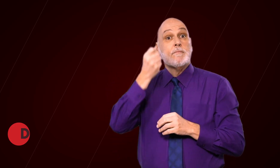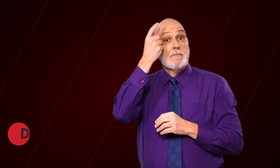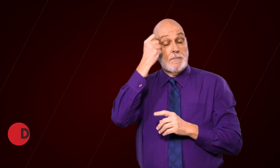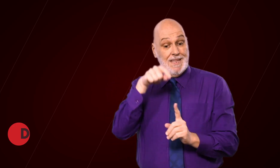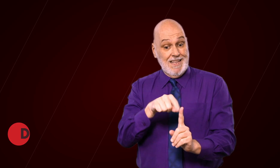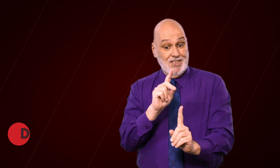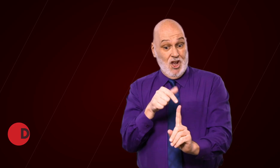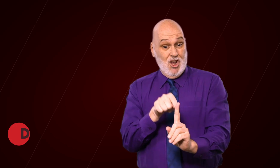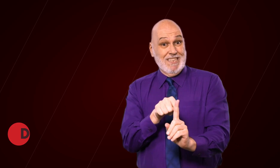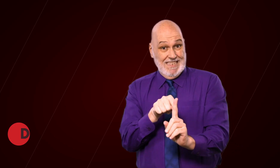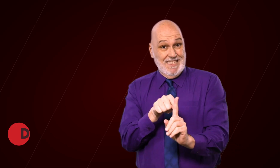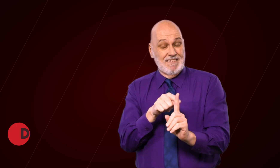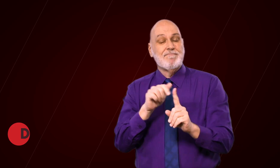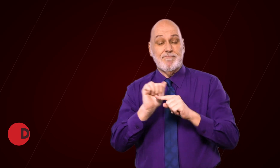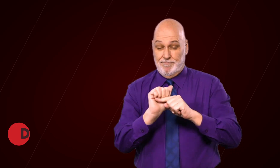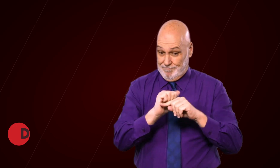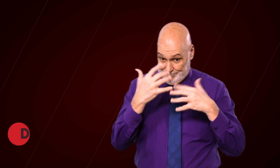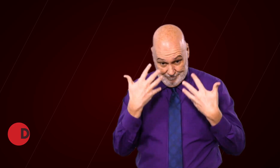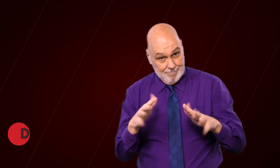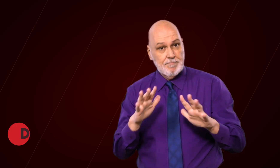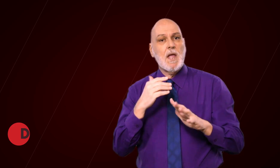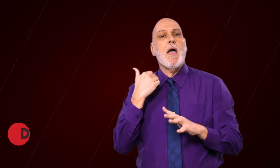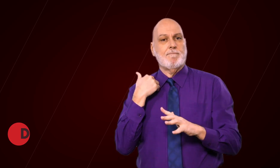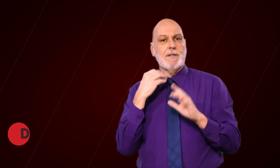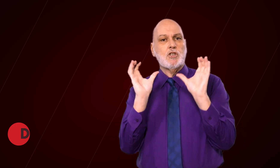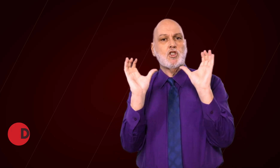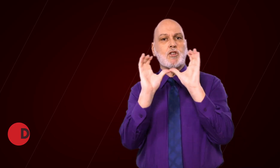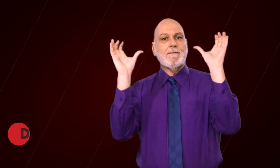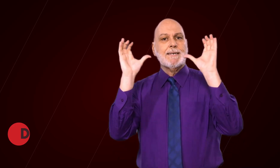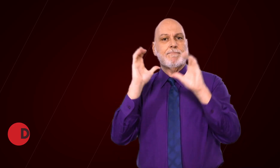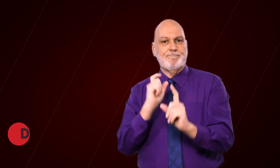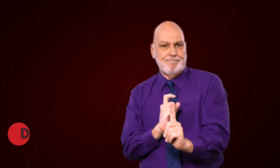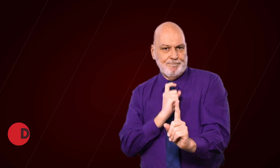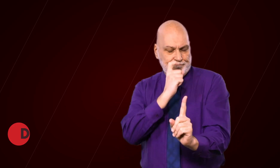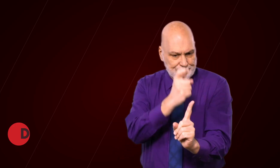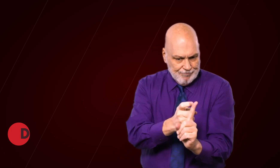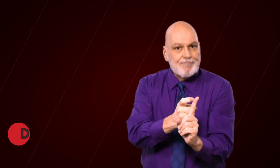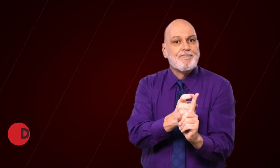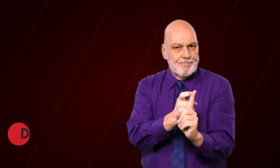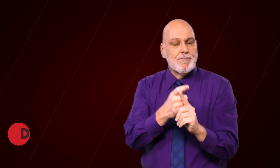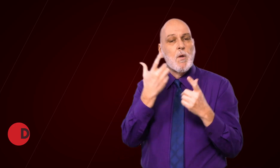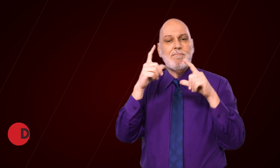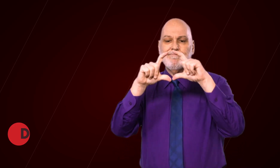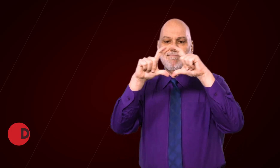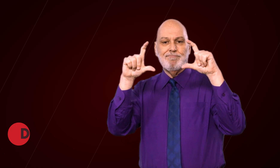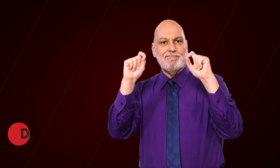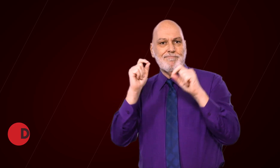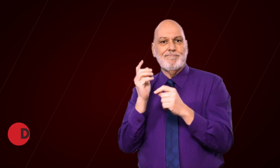by the Canada Human Rights Act.